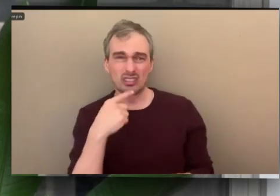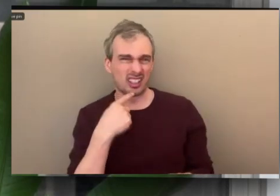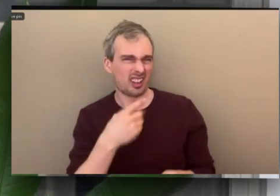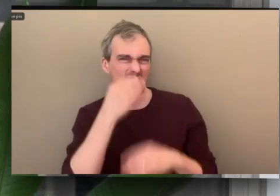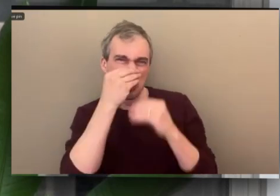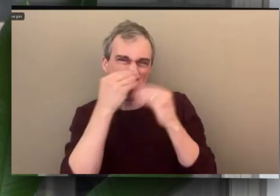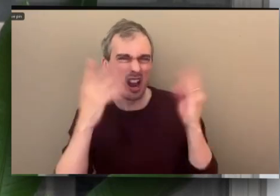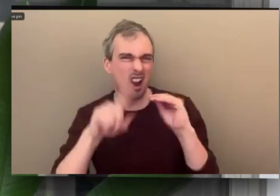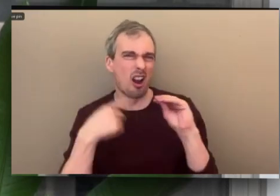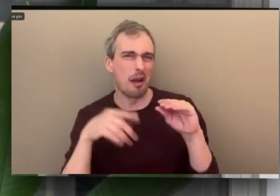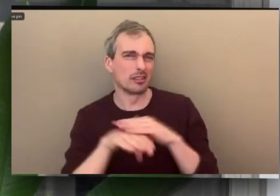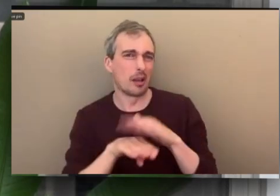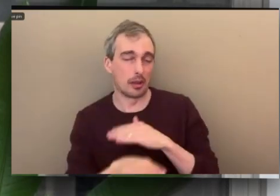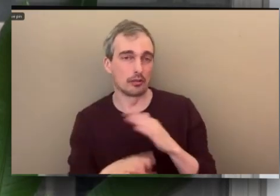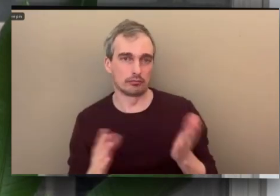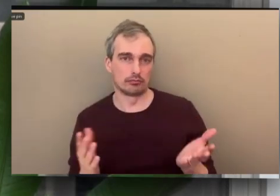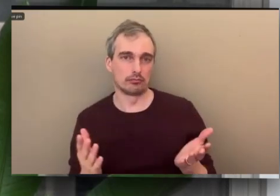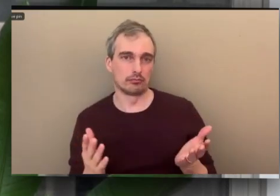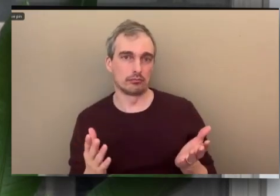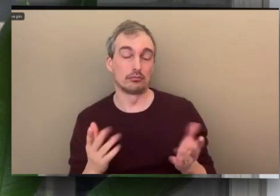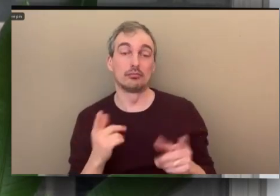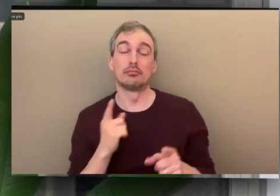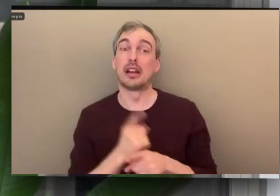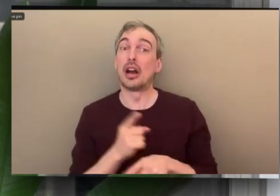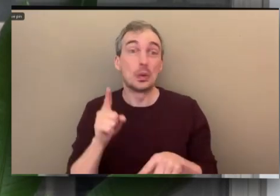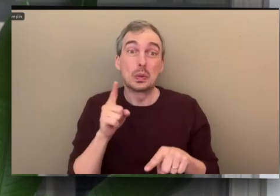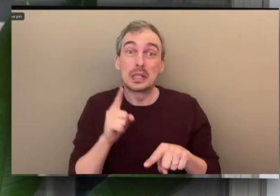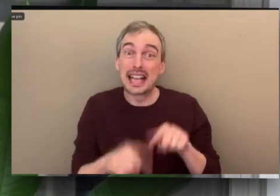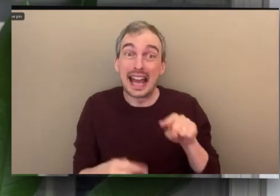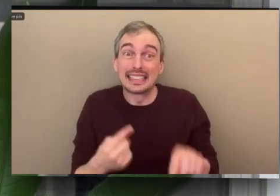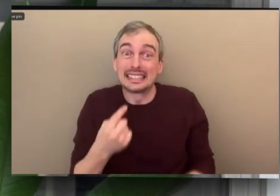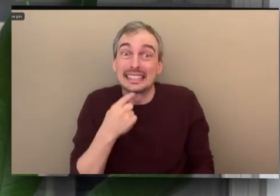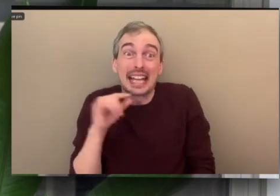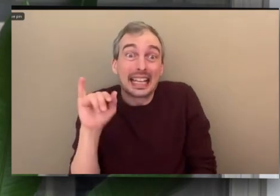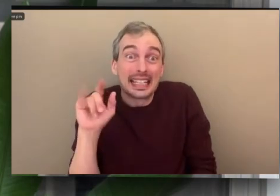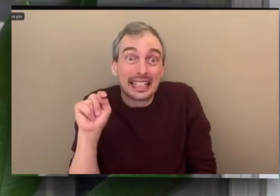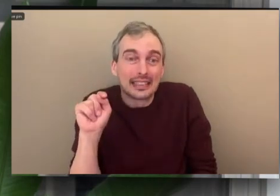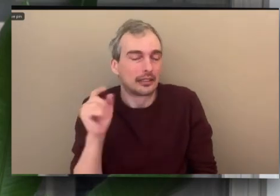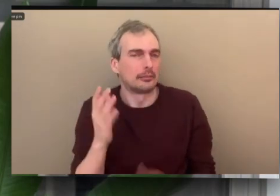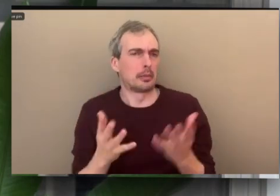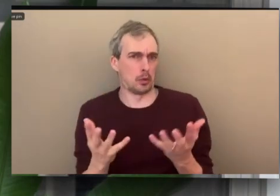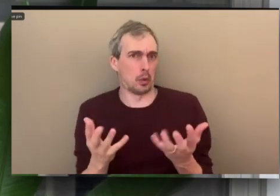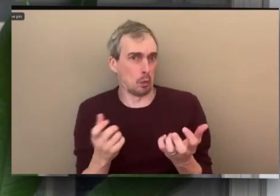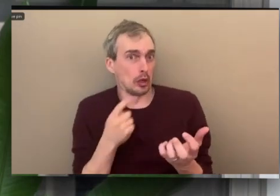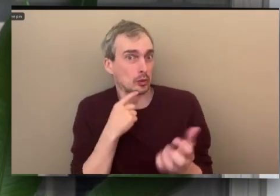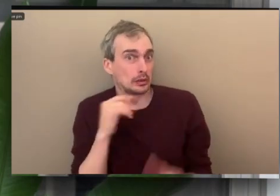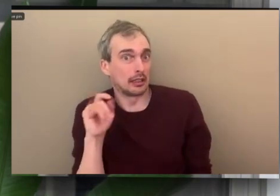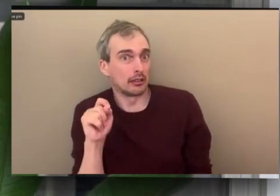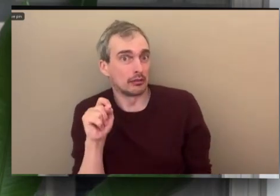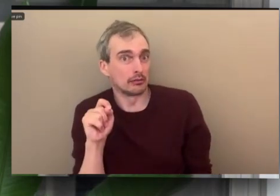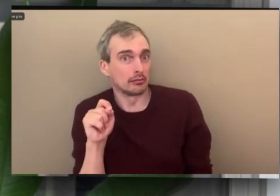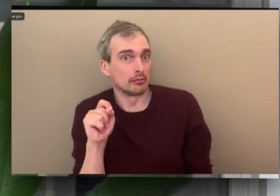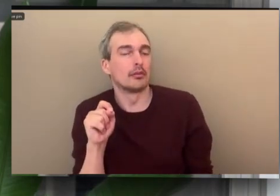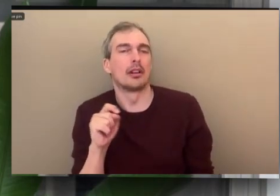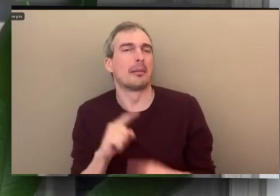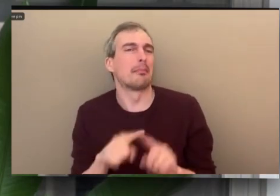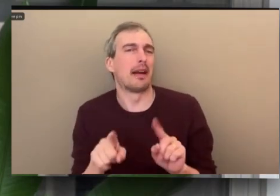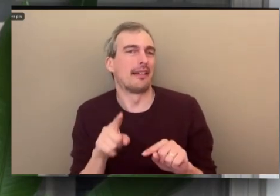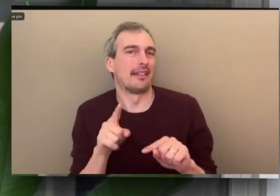You can't say it. They may want to. But they're not gonna say it. And that's a great thing. And so yes. I'll be honest.